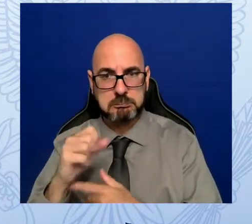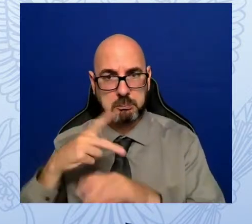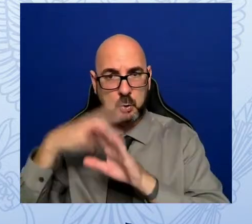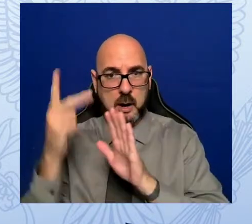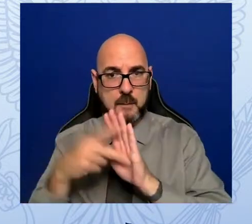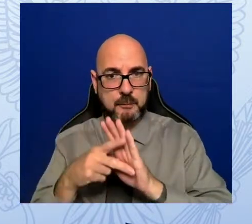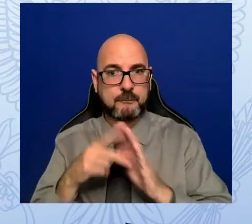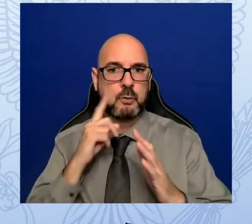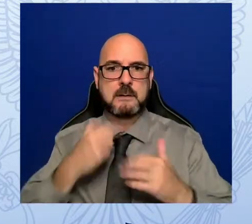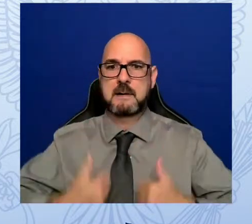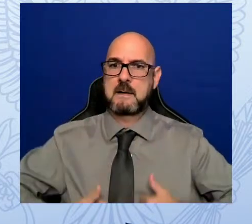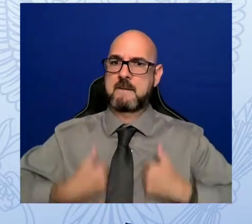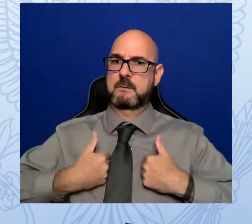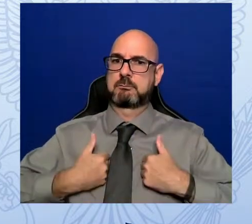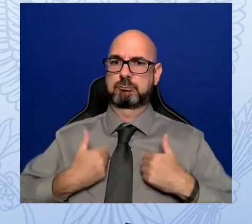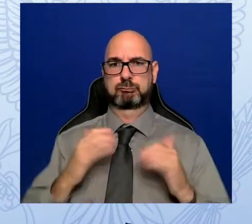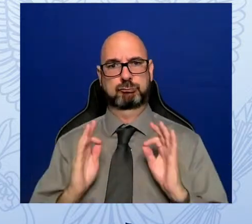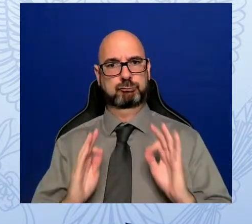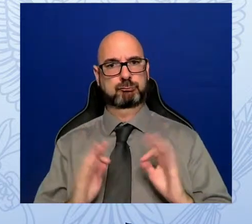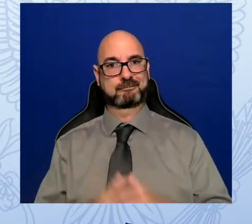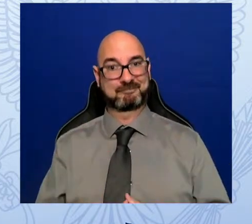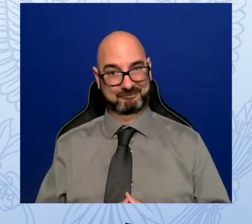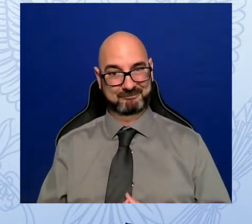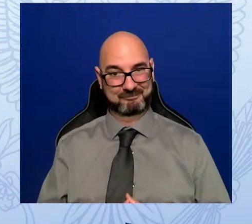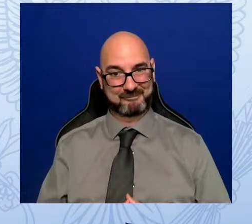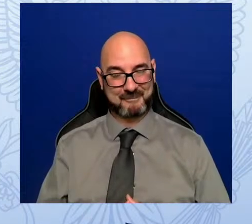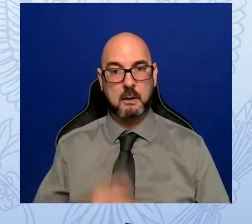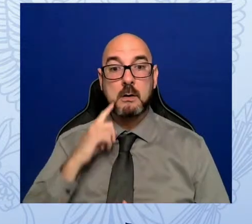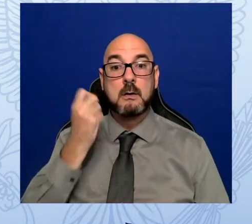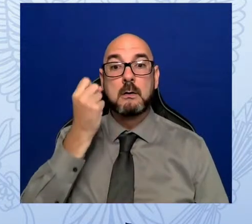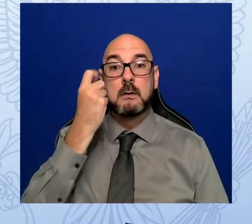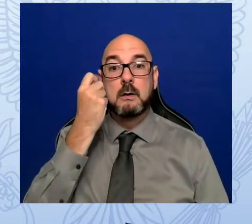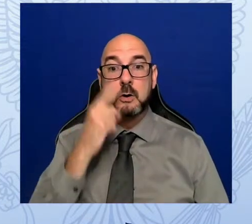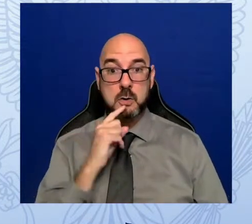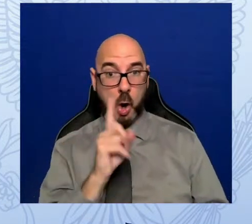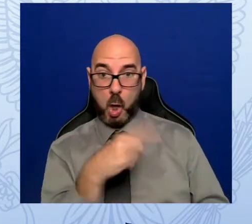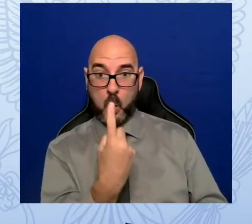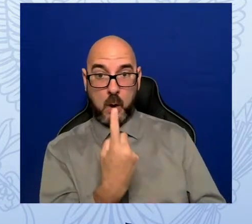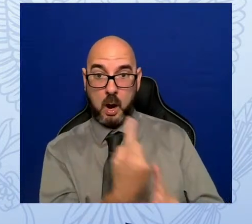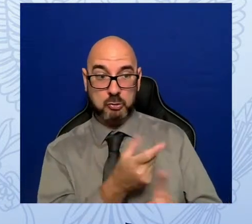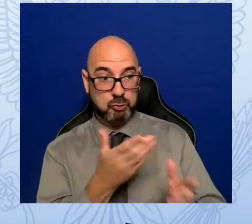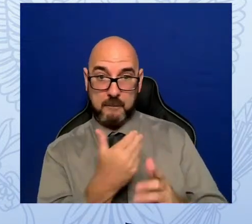extends beyond the veterans and the service members, it encompasses our military children as well.